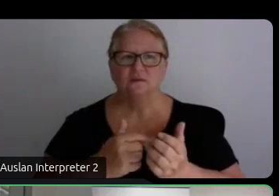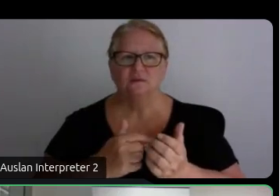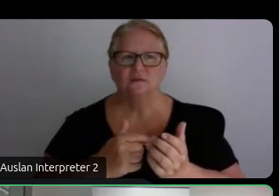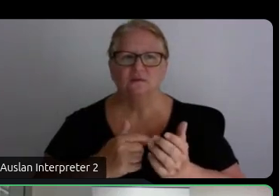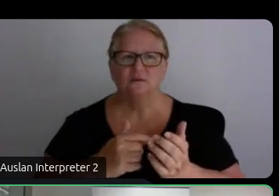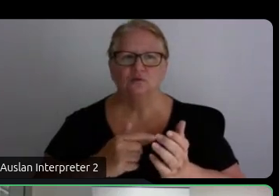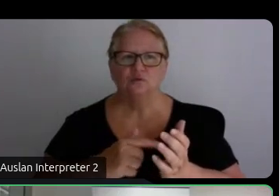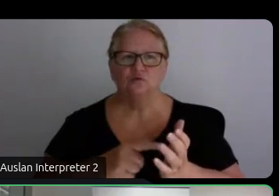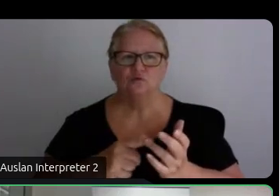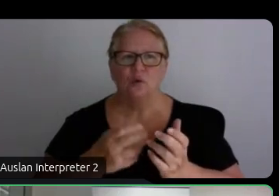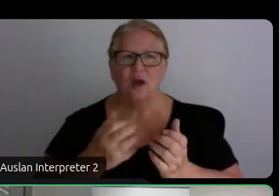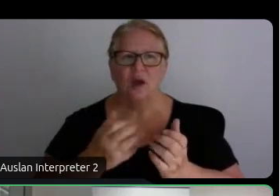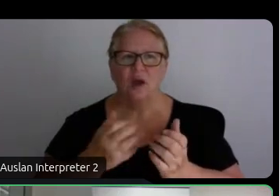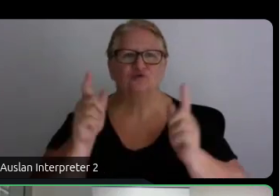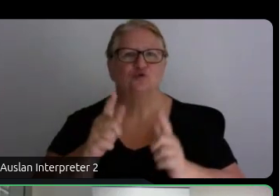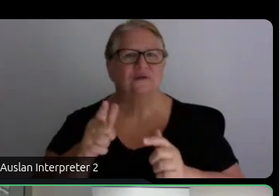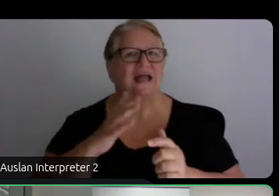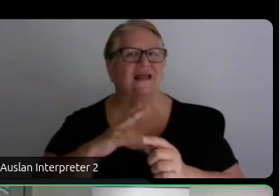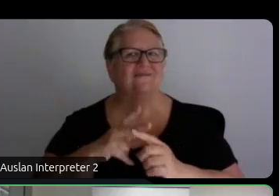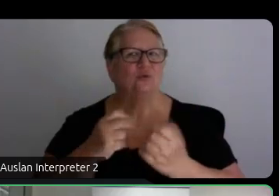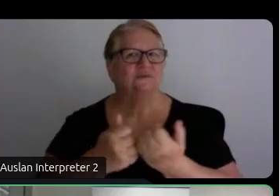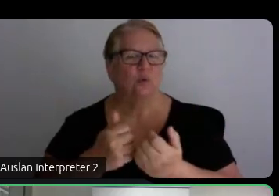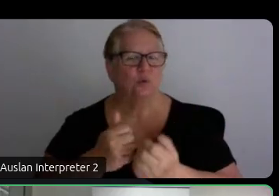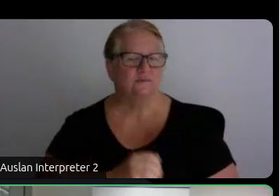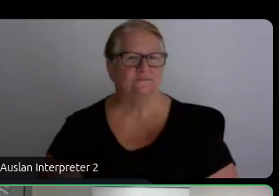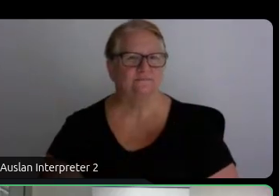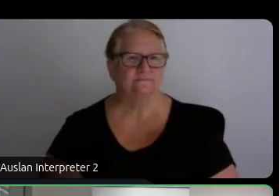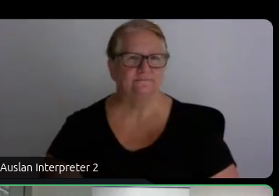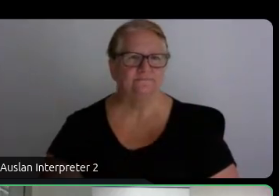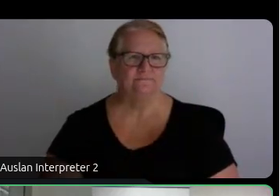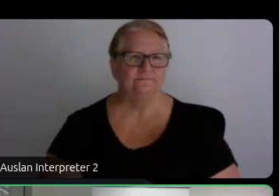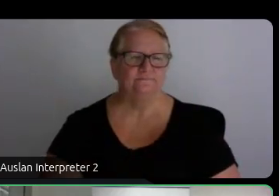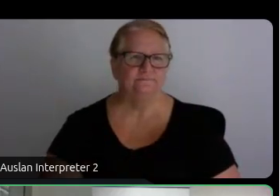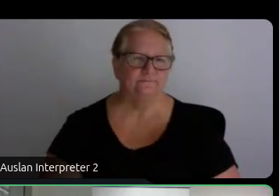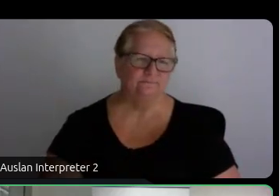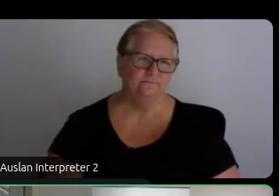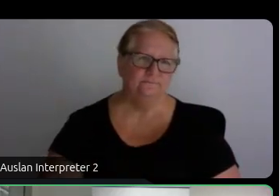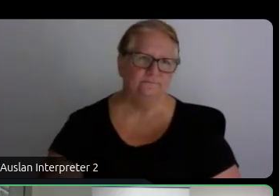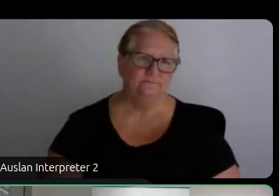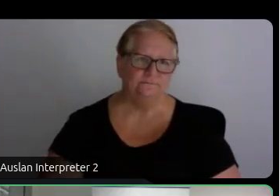reduce that need for support. Uh and then in the uh when you're trying to get funding for supports